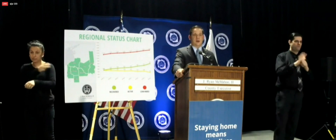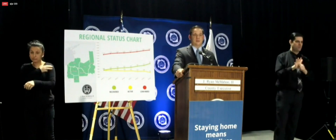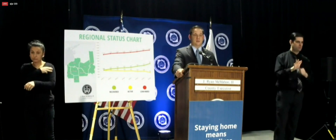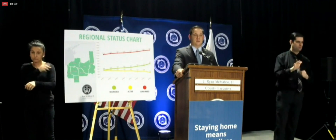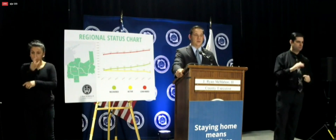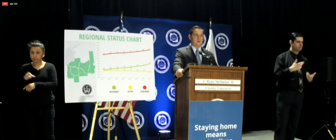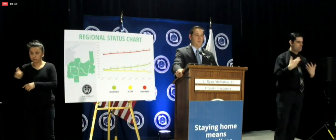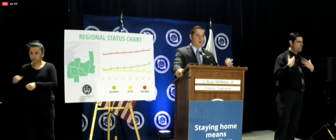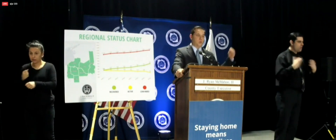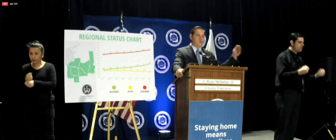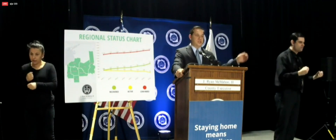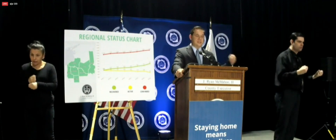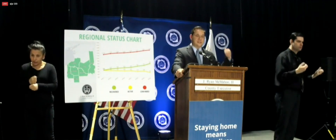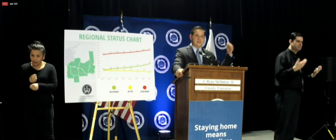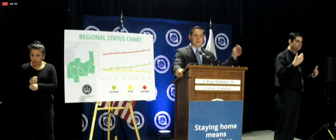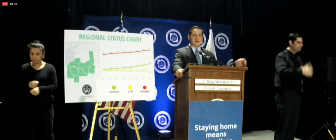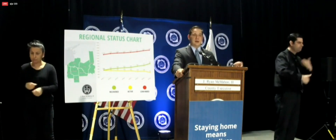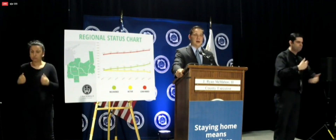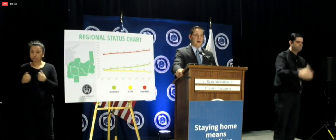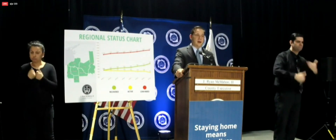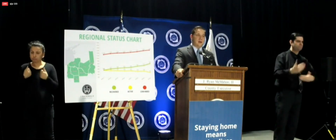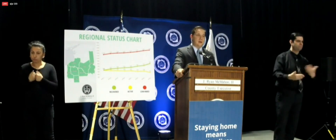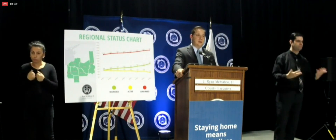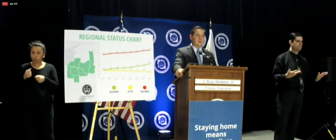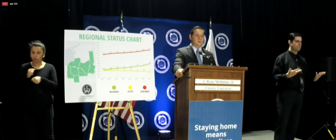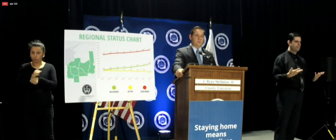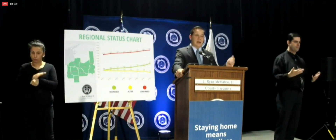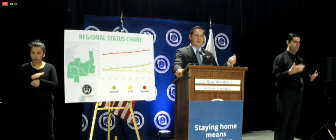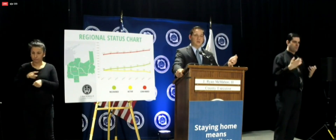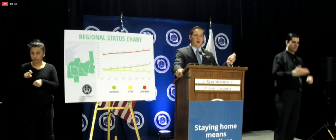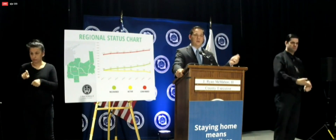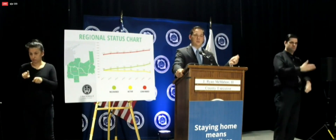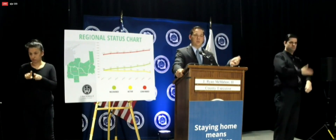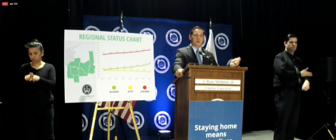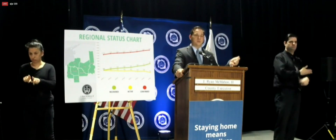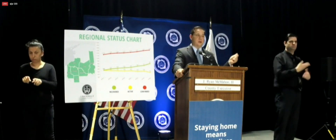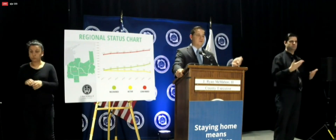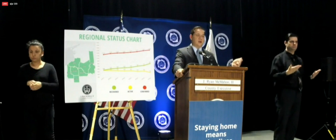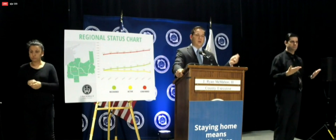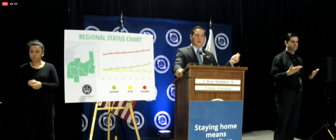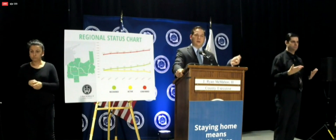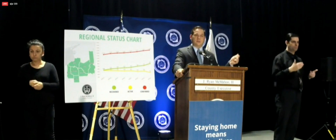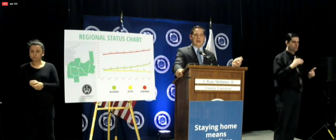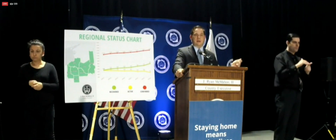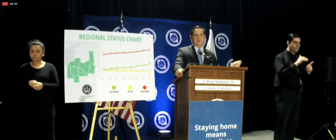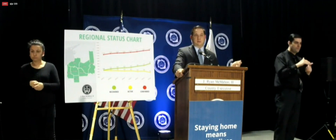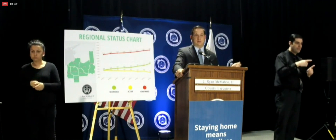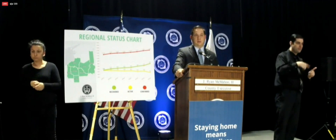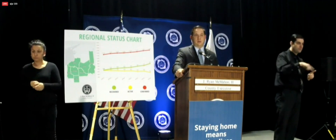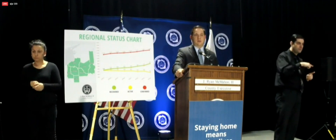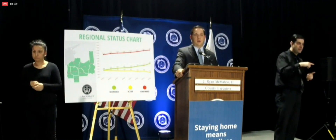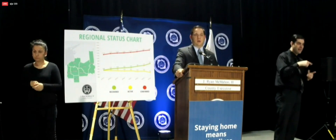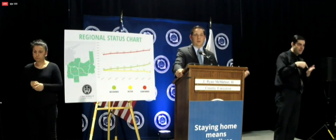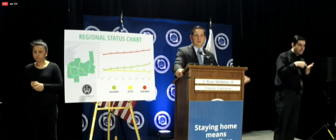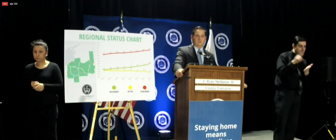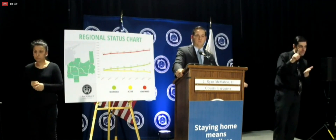FIGHT COVID-19. WE HELP WITH THE RECOVERY, TO CREATE MORE RECEIPTS, AND,